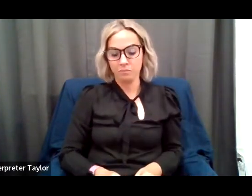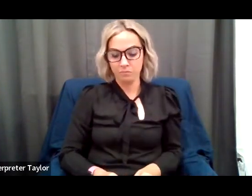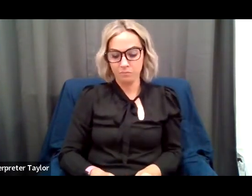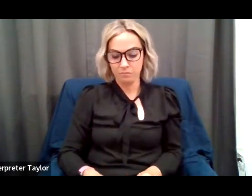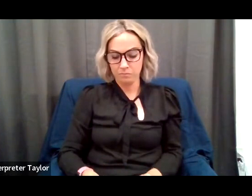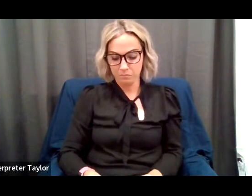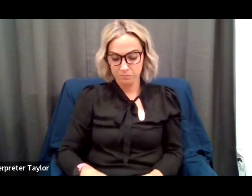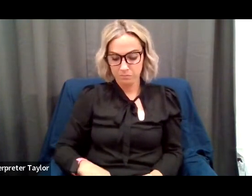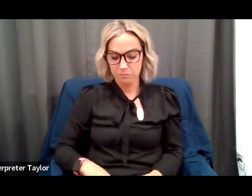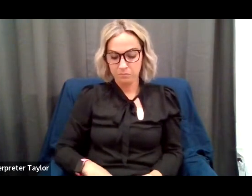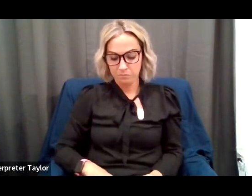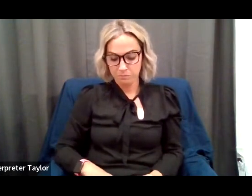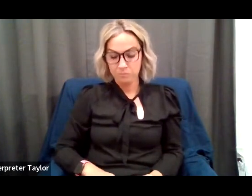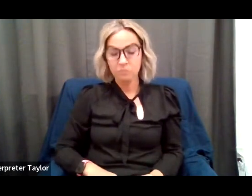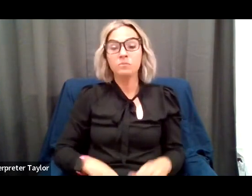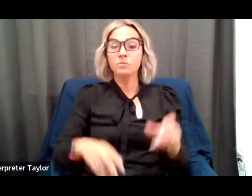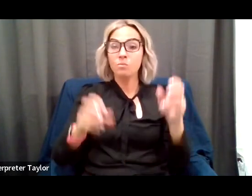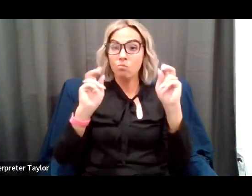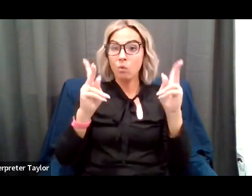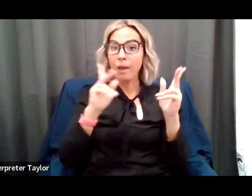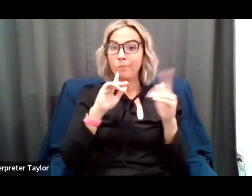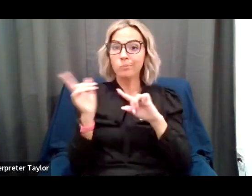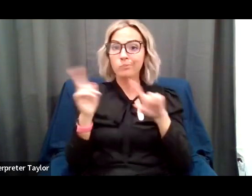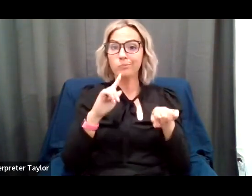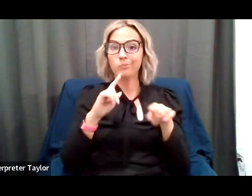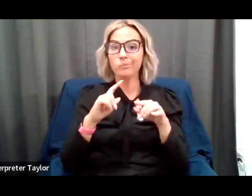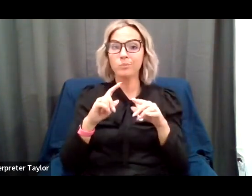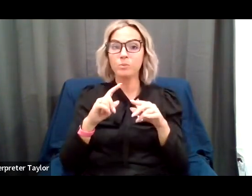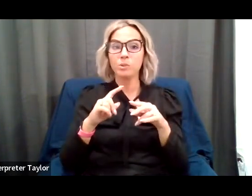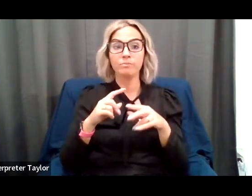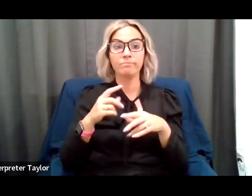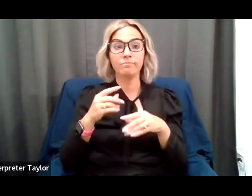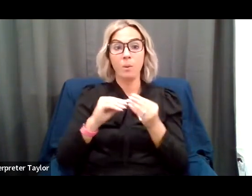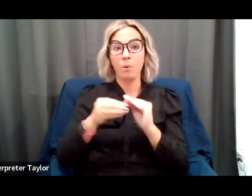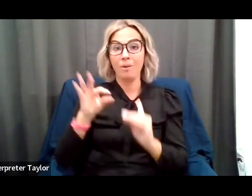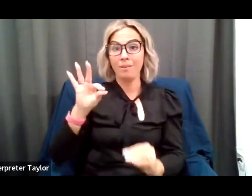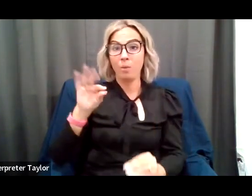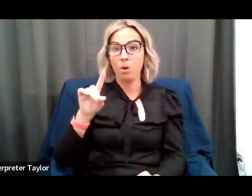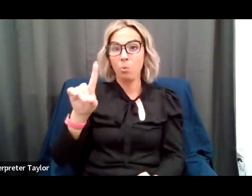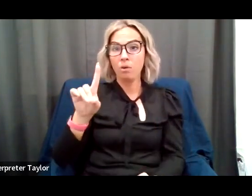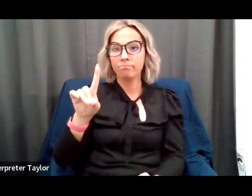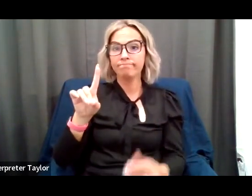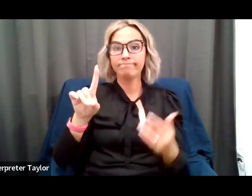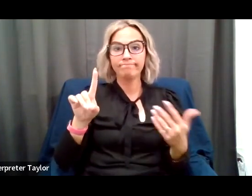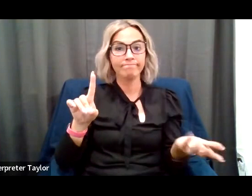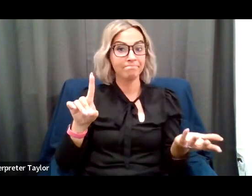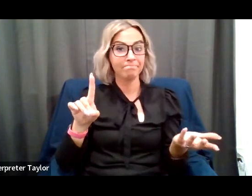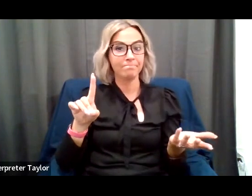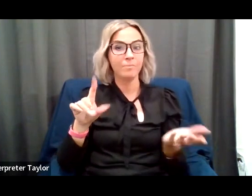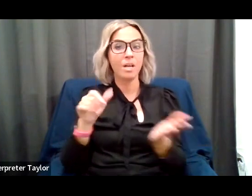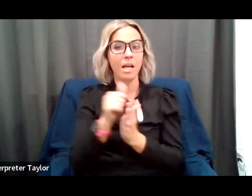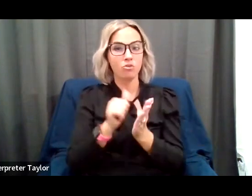Okay. We've come to Item #9.1, which is, uh, Agenda Approval,